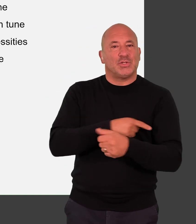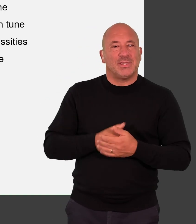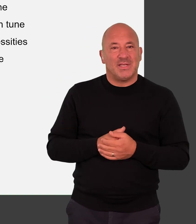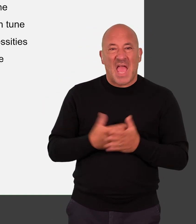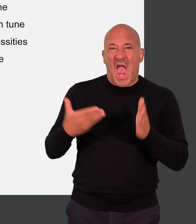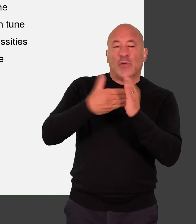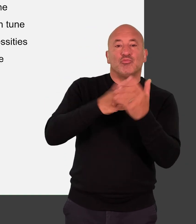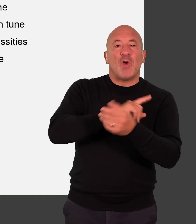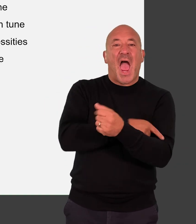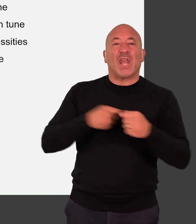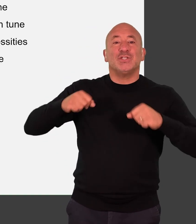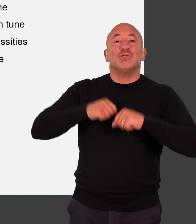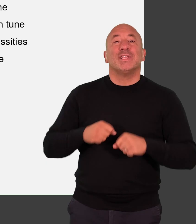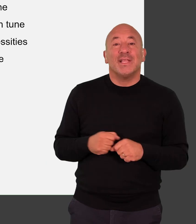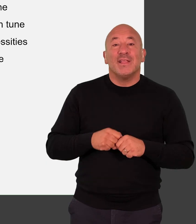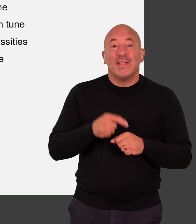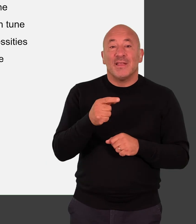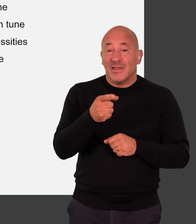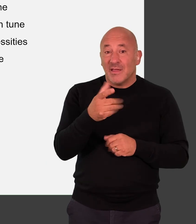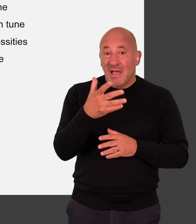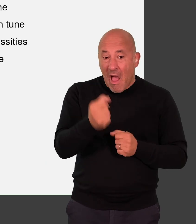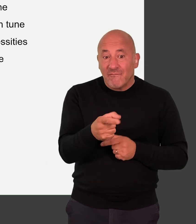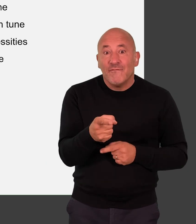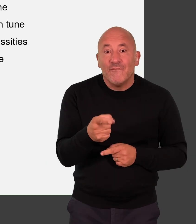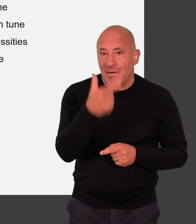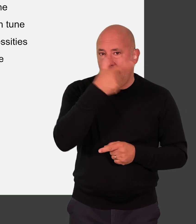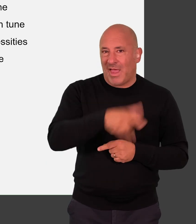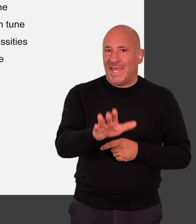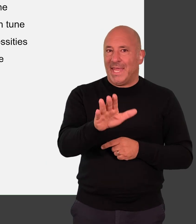Spare energy can be considered ‘nice to have if you’re lucky’ but